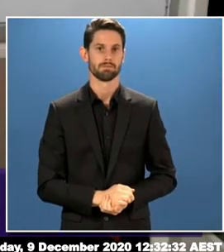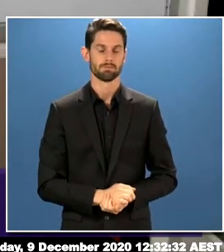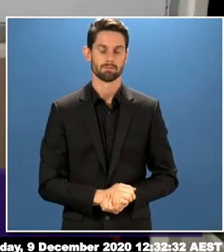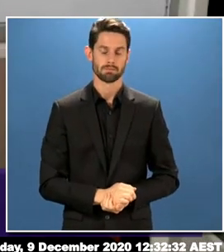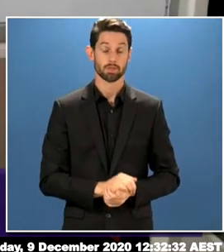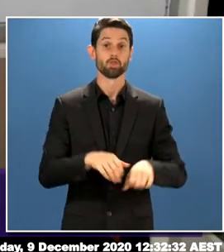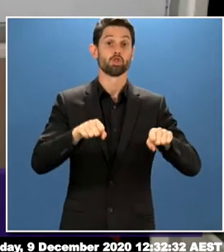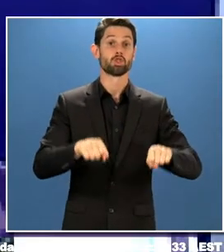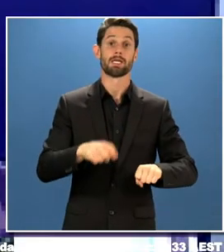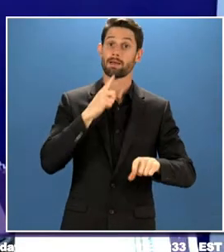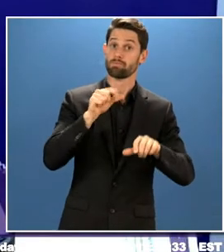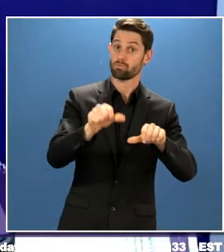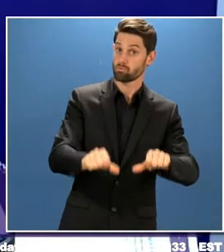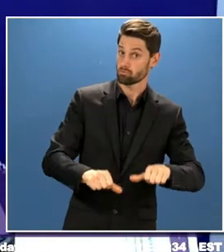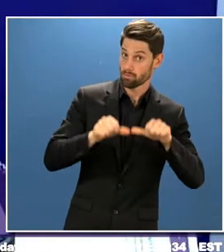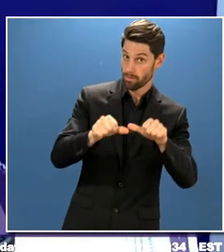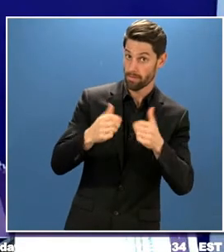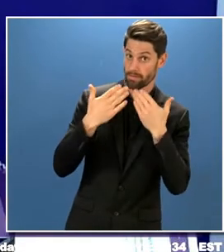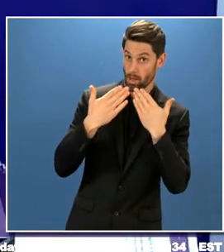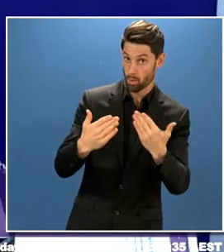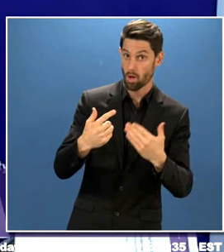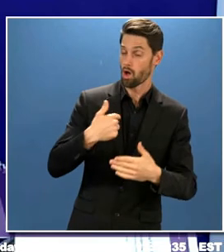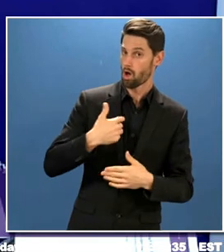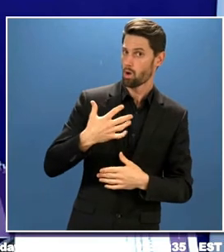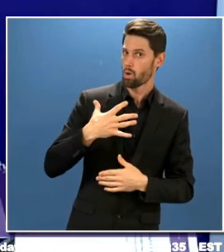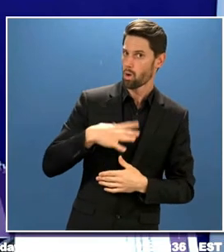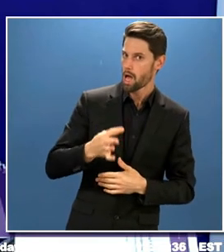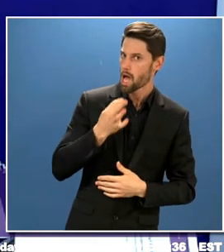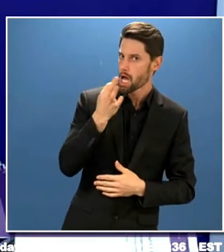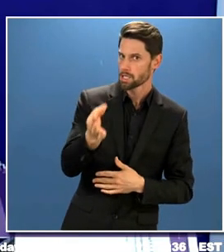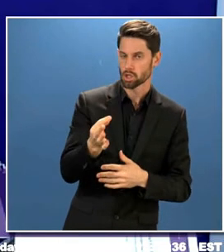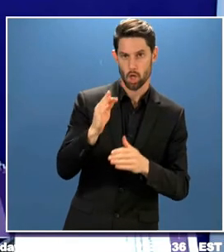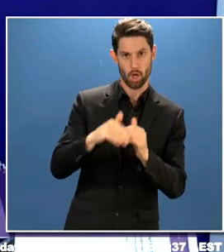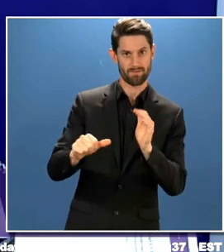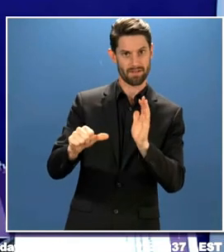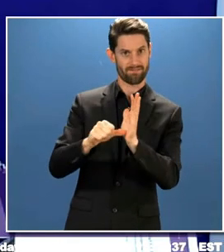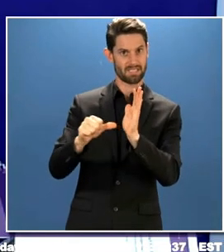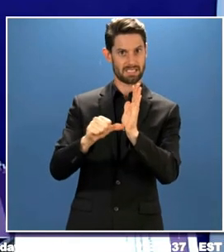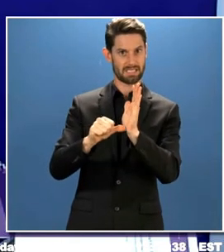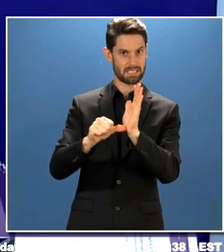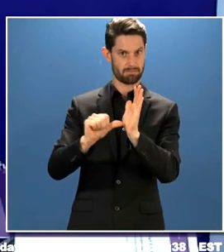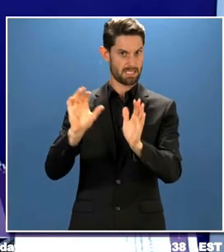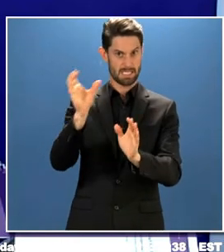Thank you. I wanted to ask about funding. Is that the only source of funding that you receive?